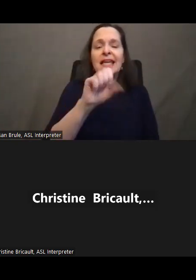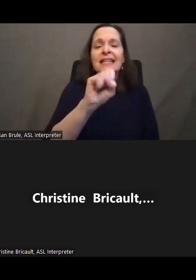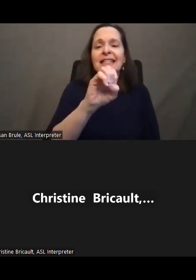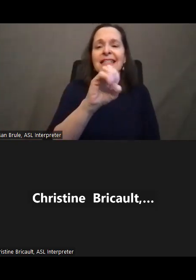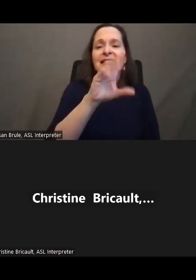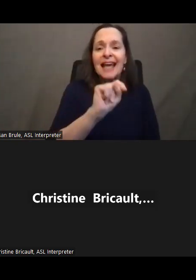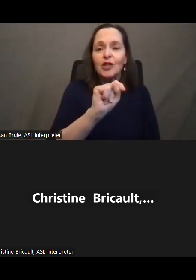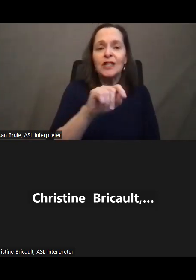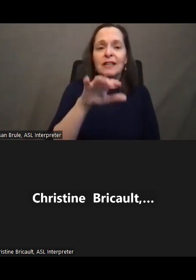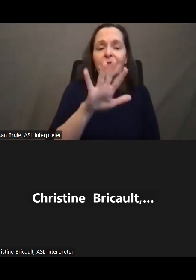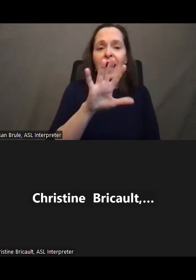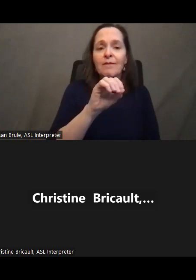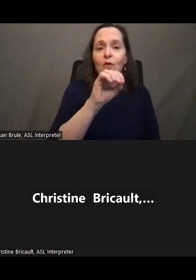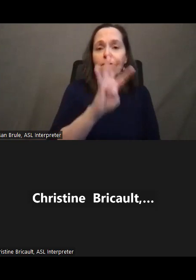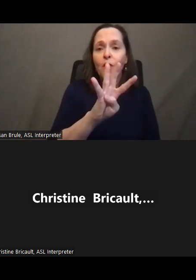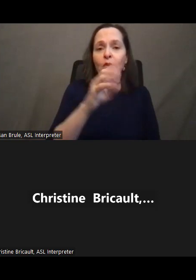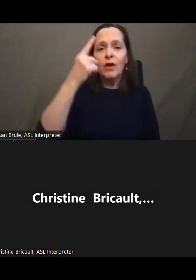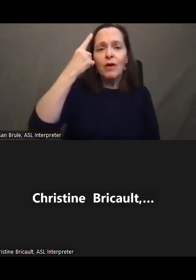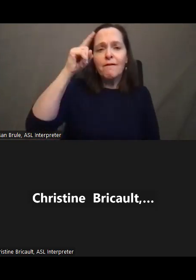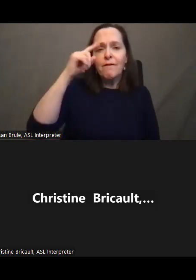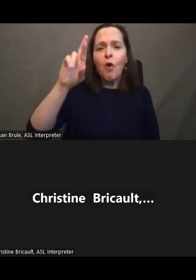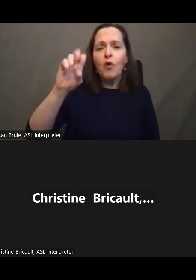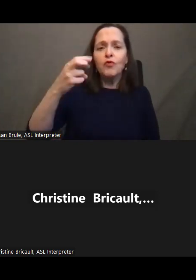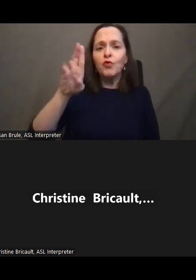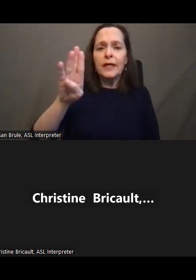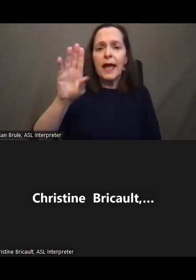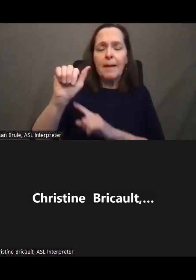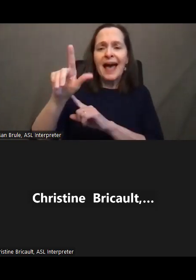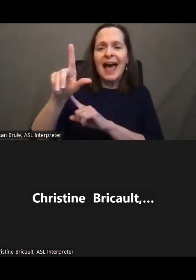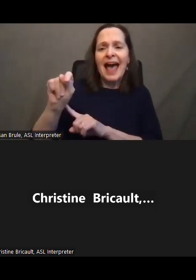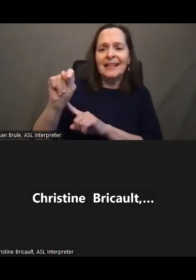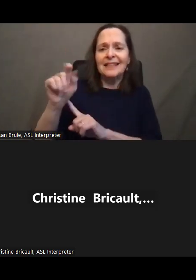This was the first federal legislation that sort of